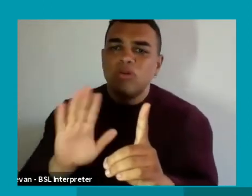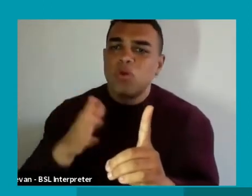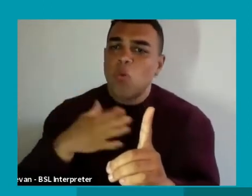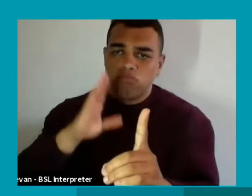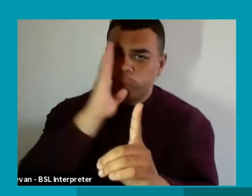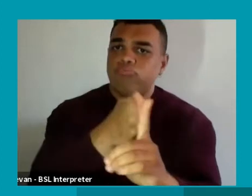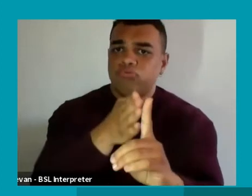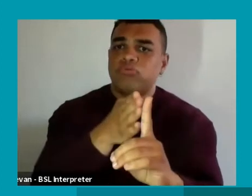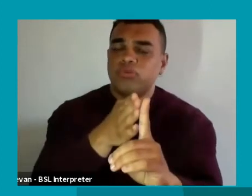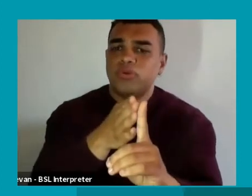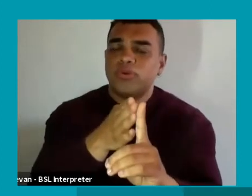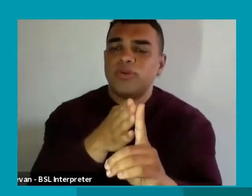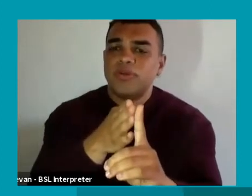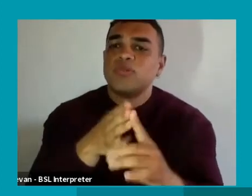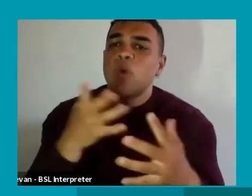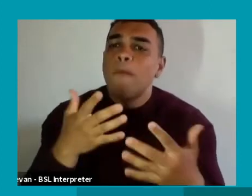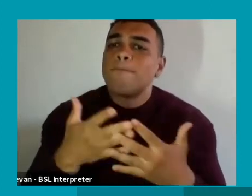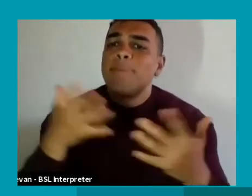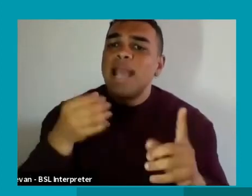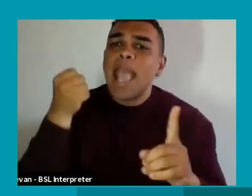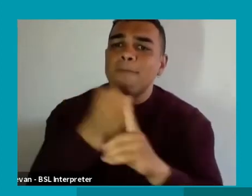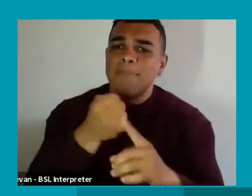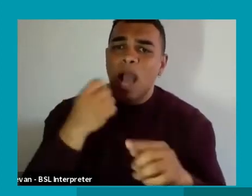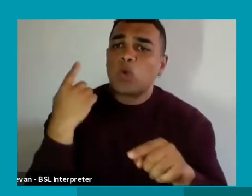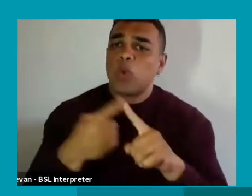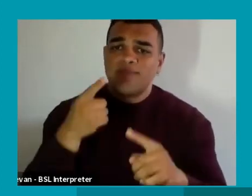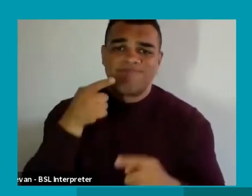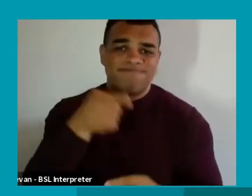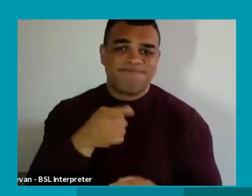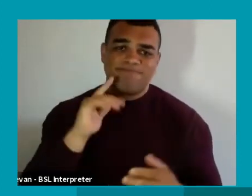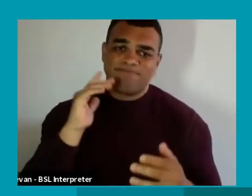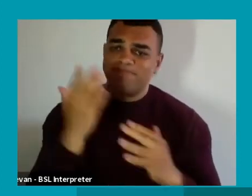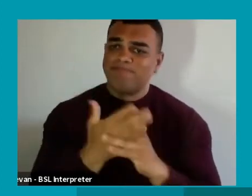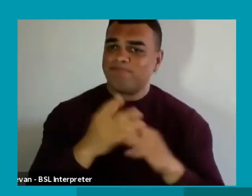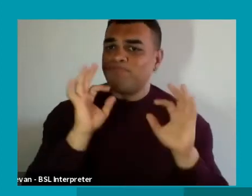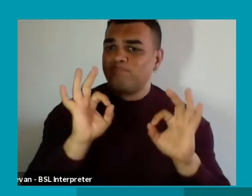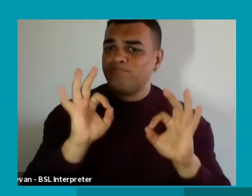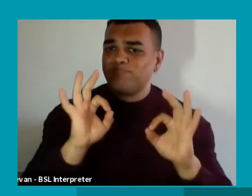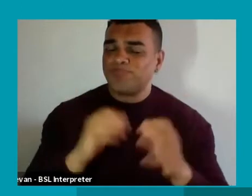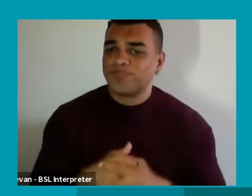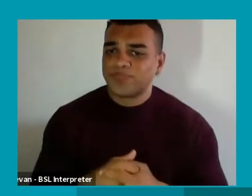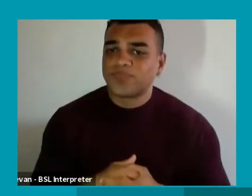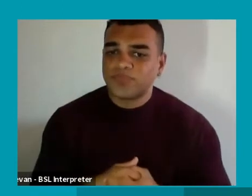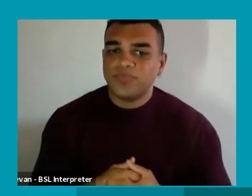impact more quickly by crafting a really strong personal statement. And here's a formula for you. Again,